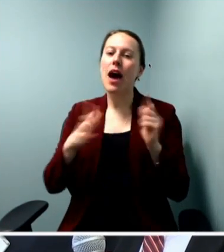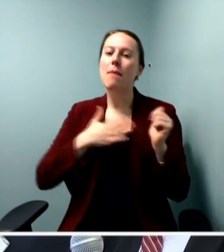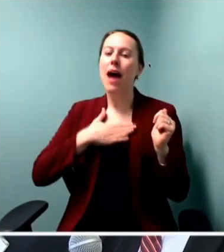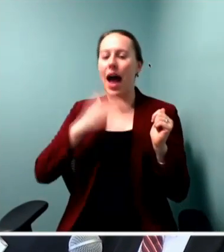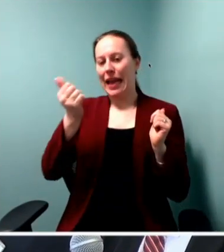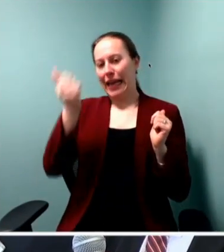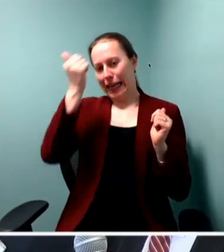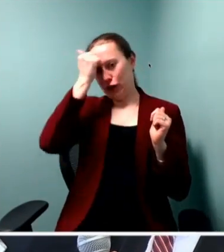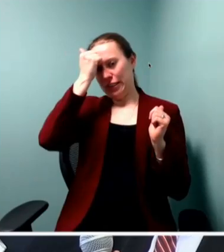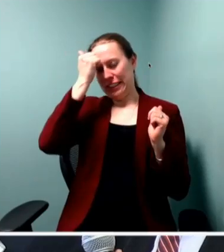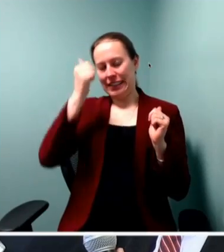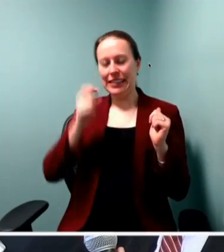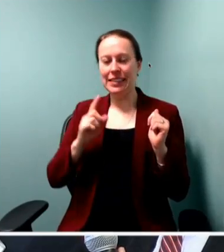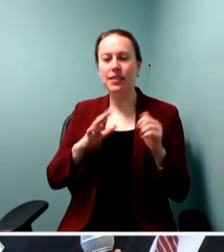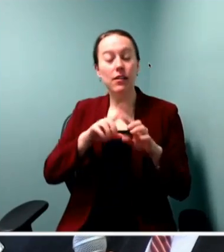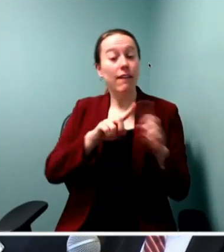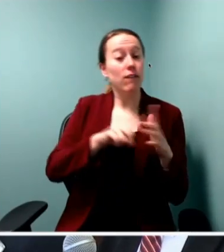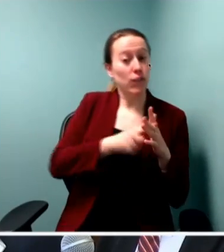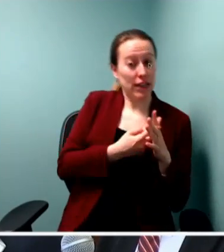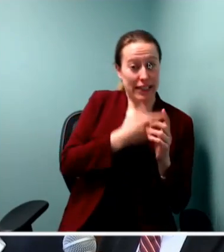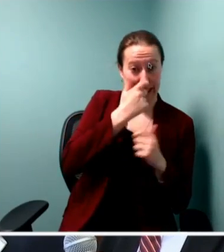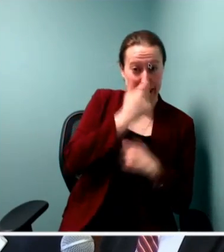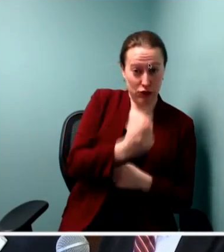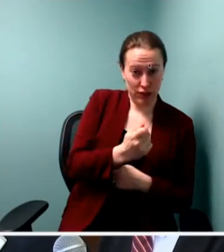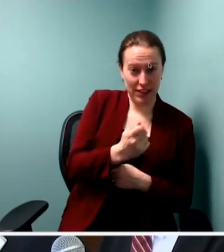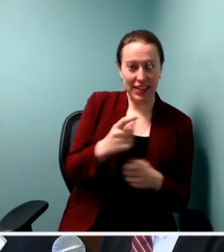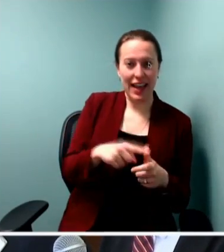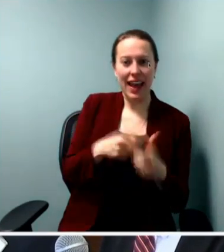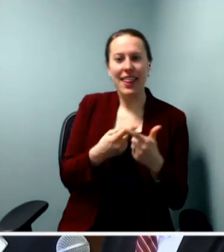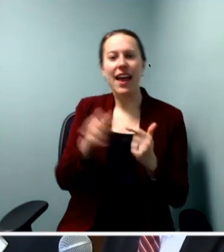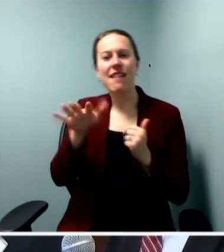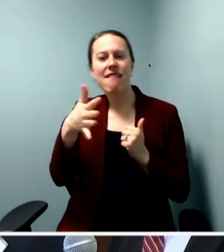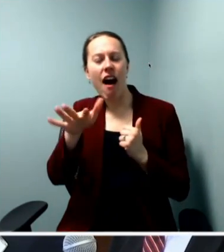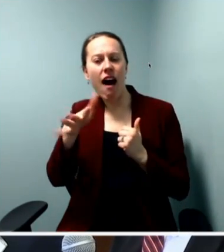First it was my interest in this kind of unique,